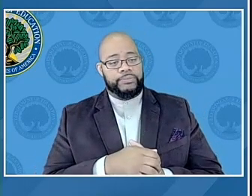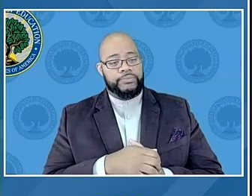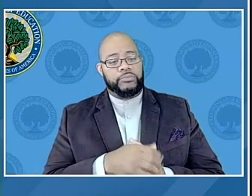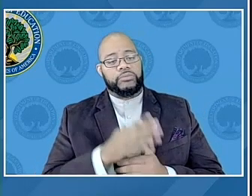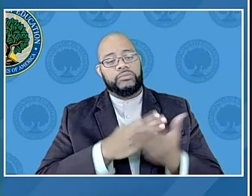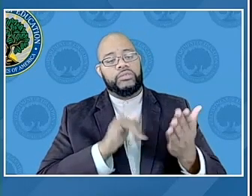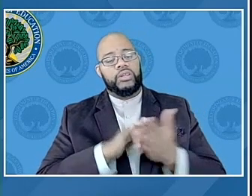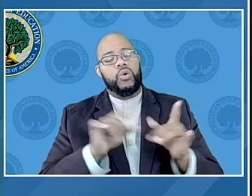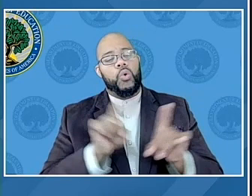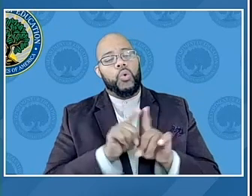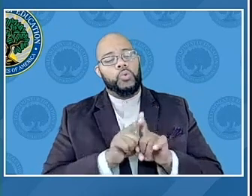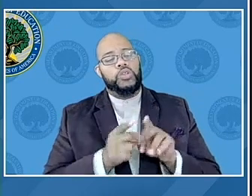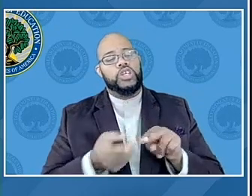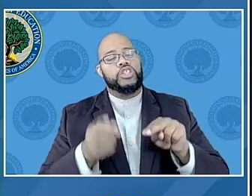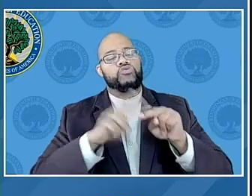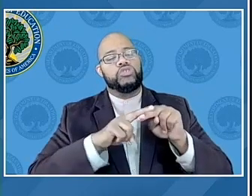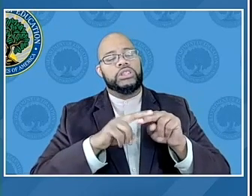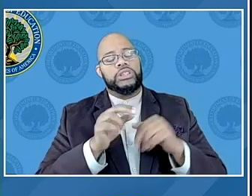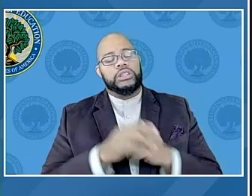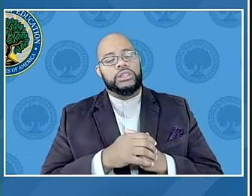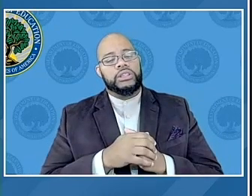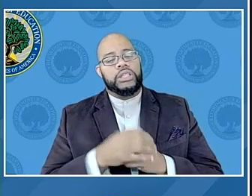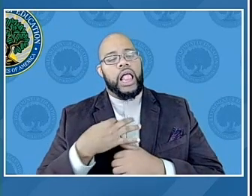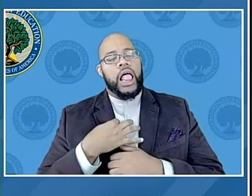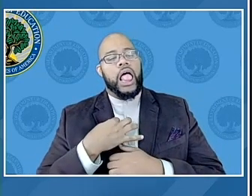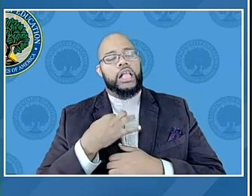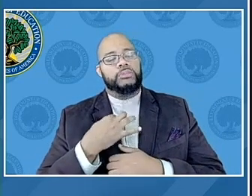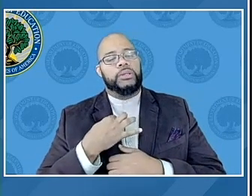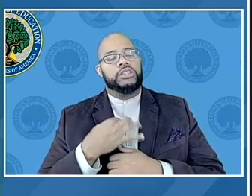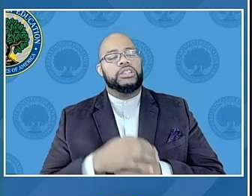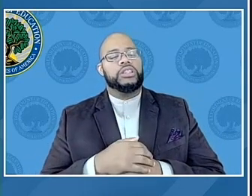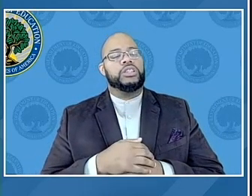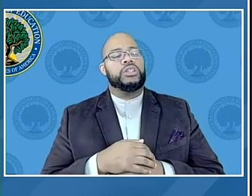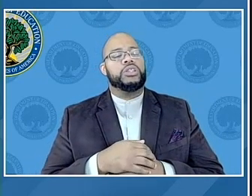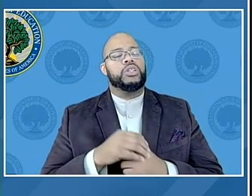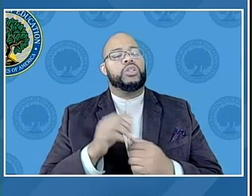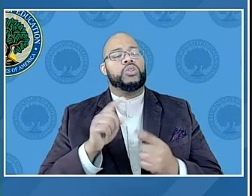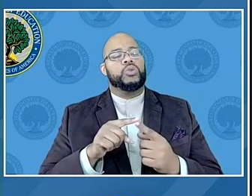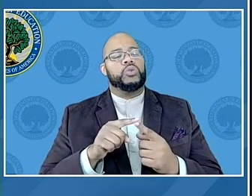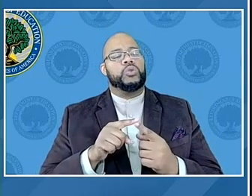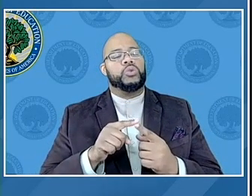increasing the eligibility to the Income Driven Repayment programs.